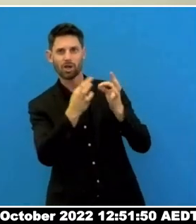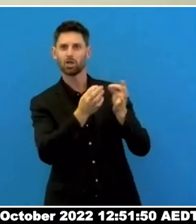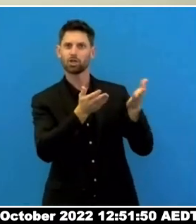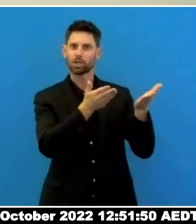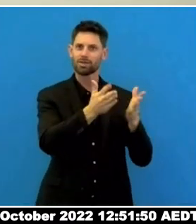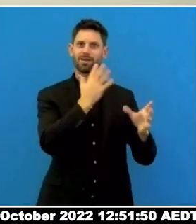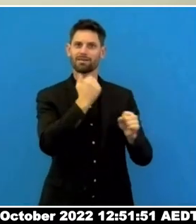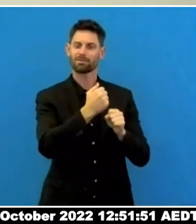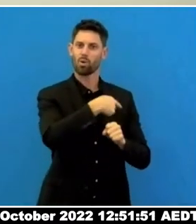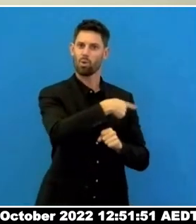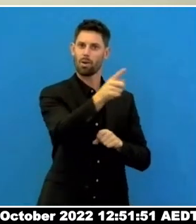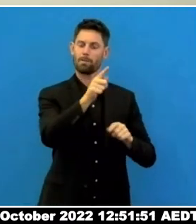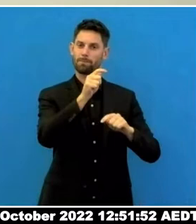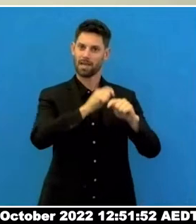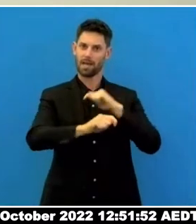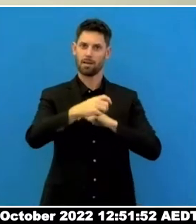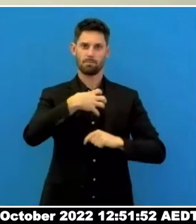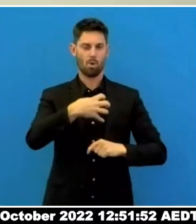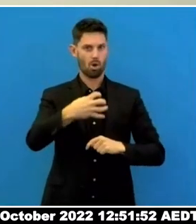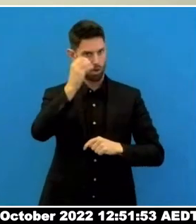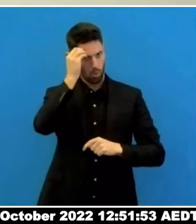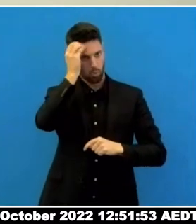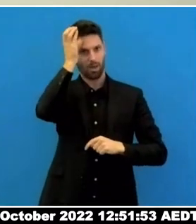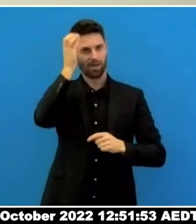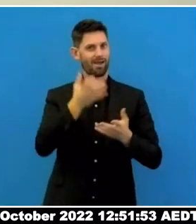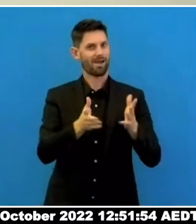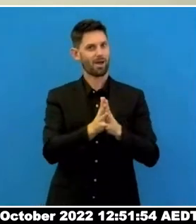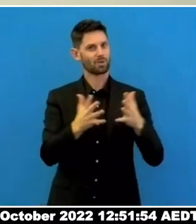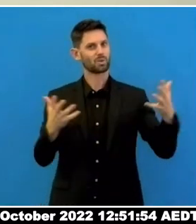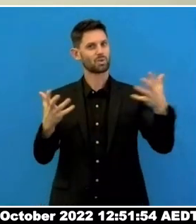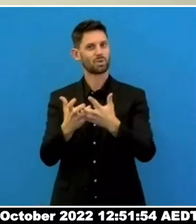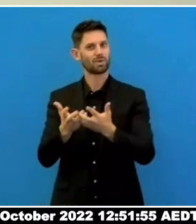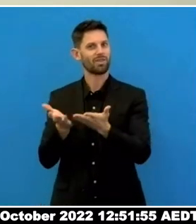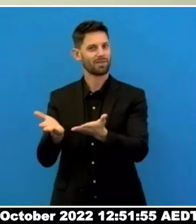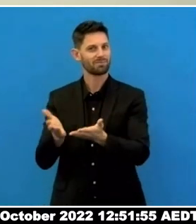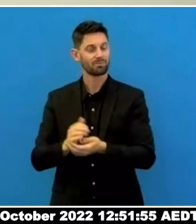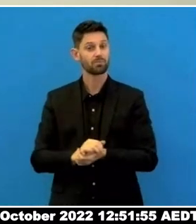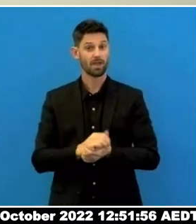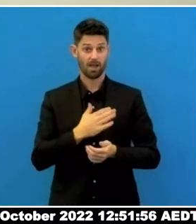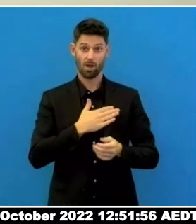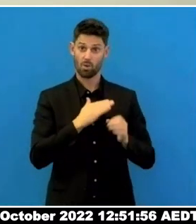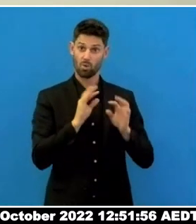of the service system to provide that in a way that's actually accessible. Foundation House is another example.